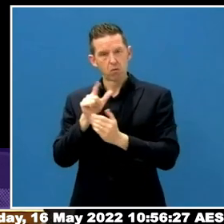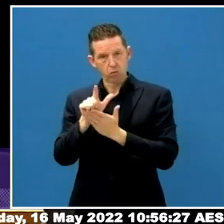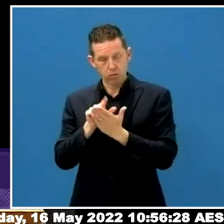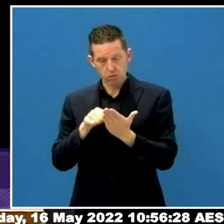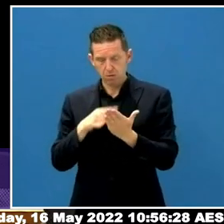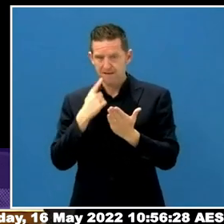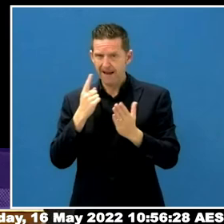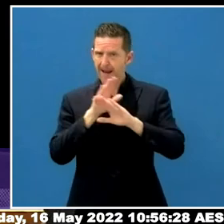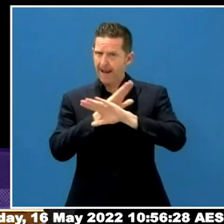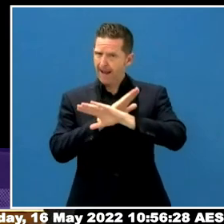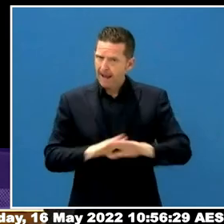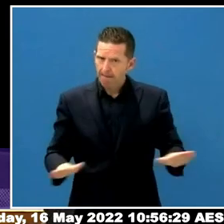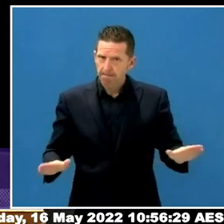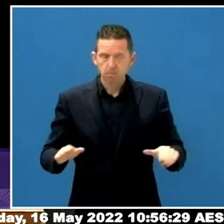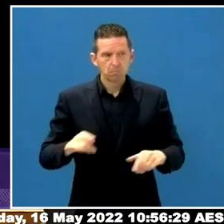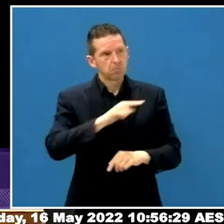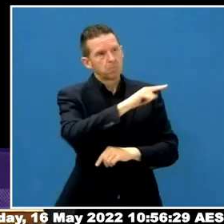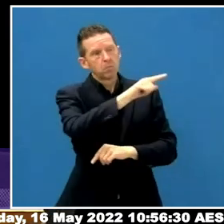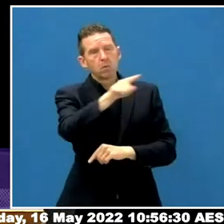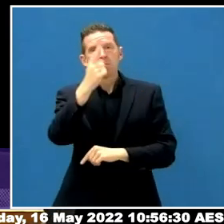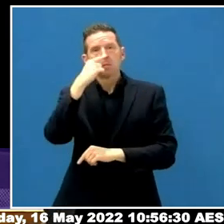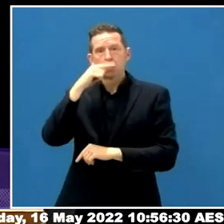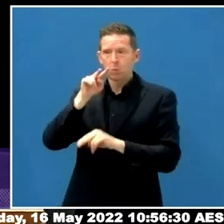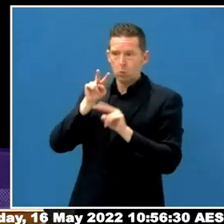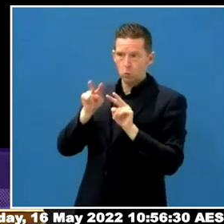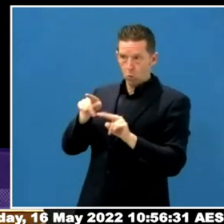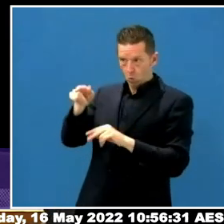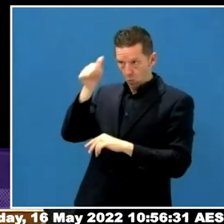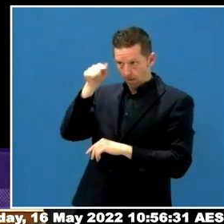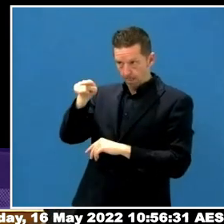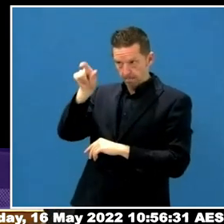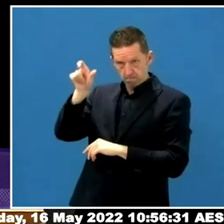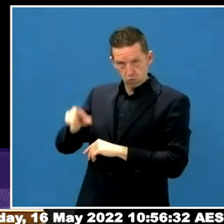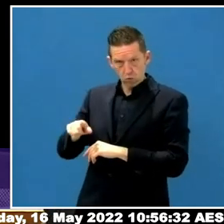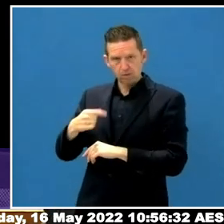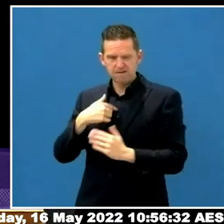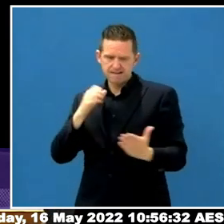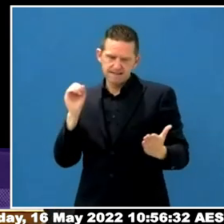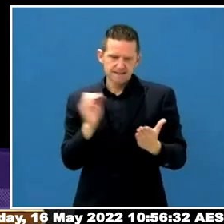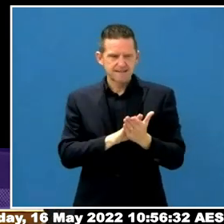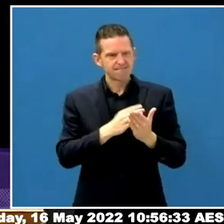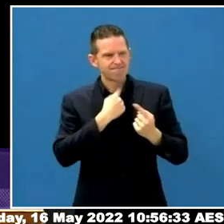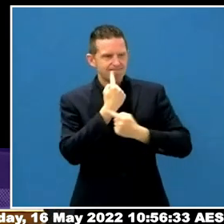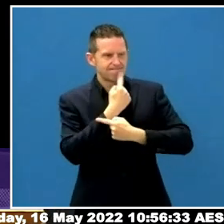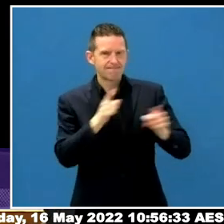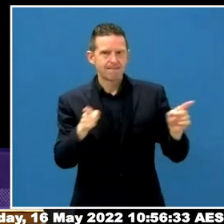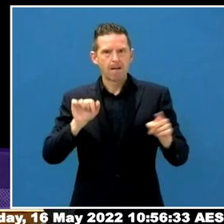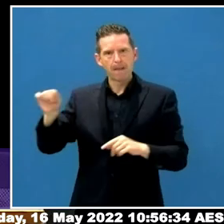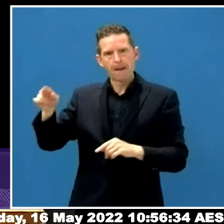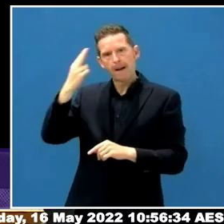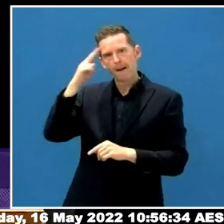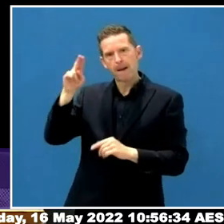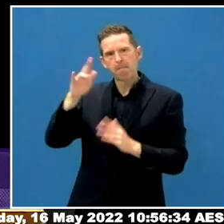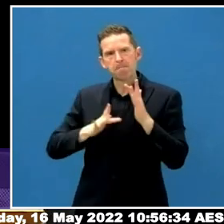"Any person to publish information that might enable the identification of a witness who is the subject of a Royal Commission direction."